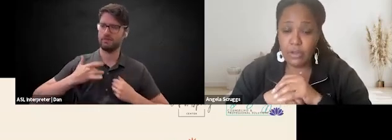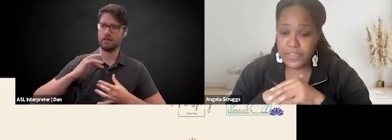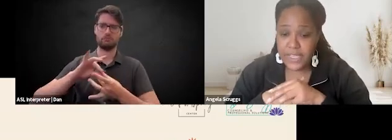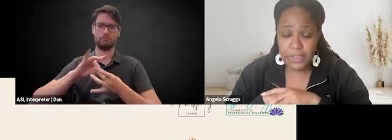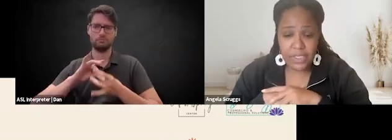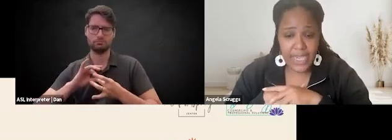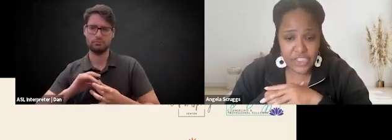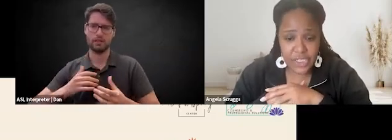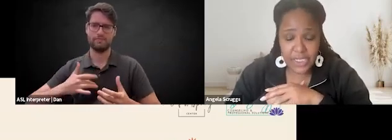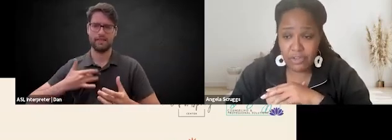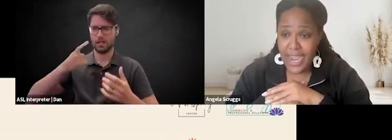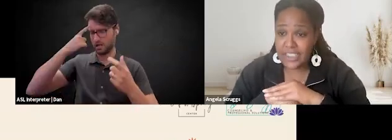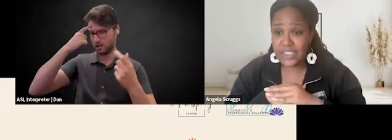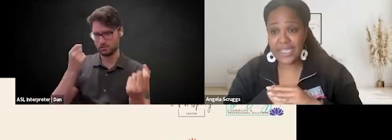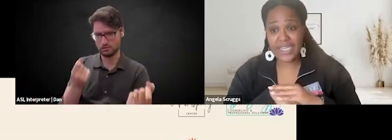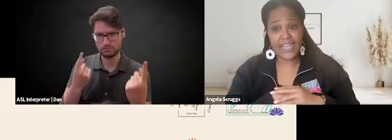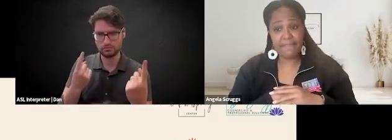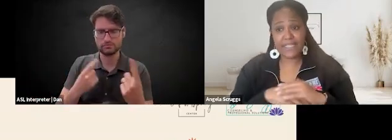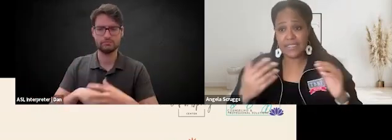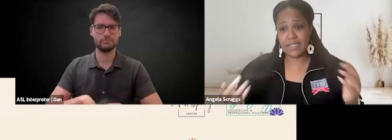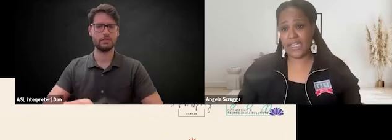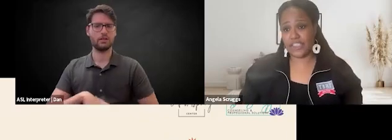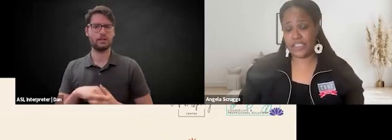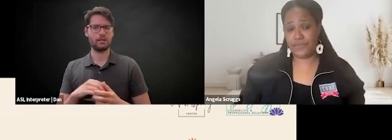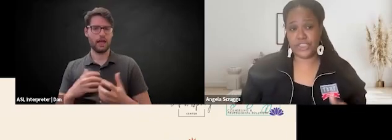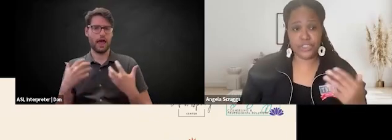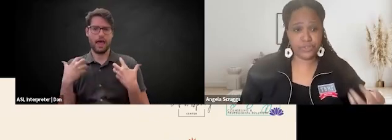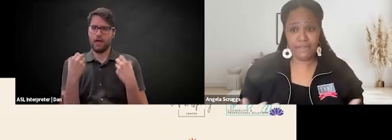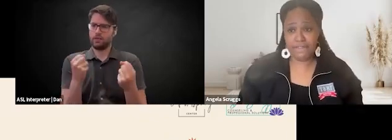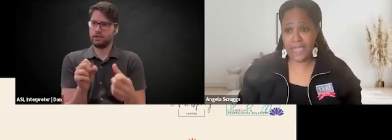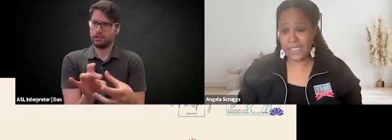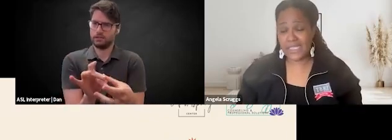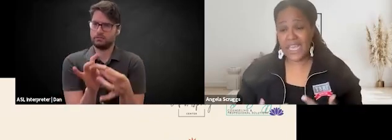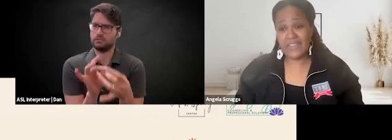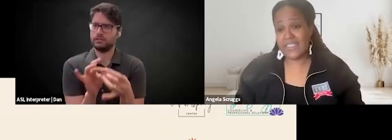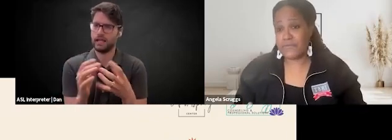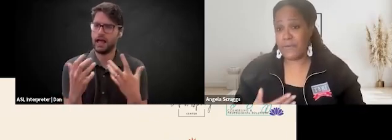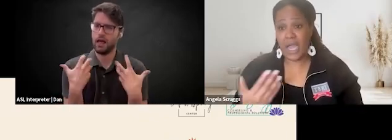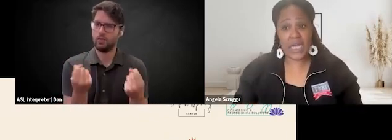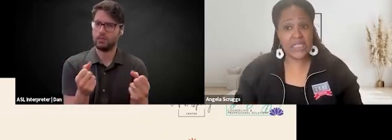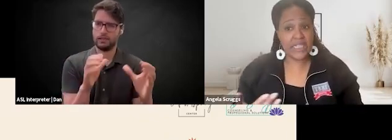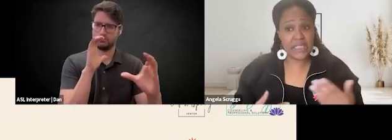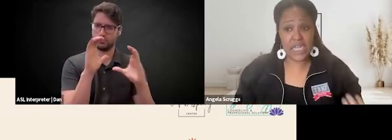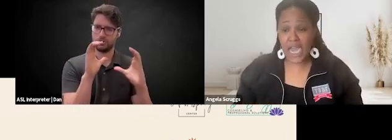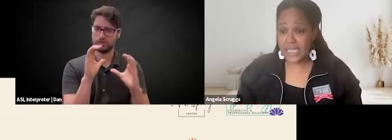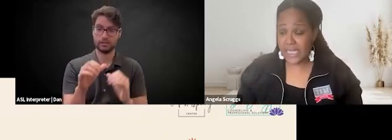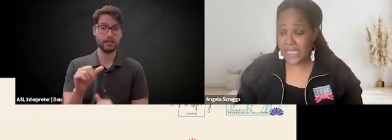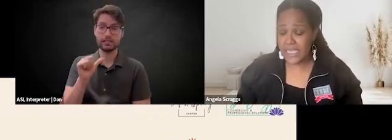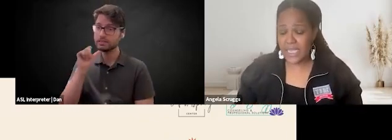healthy communication interactions. And again, this is not just for children and families. This is from colleague to colleague,